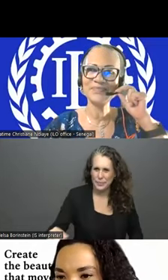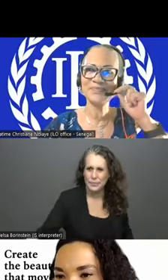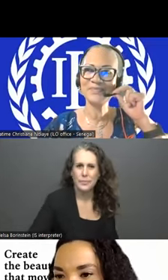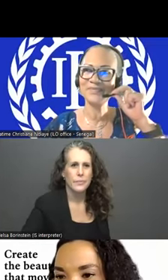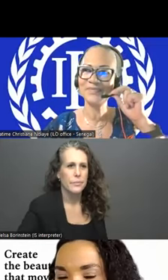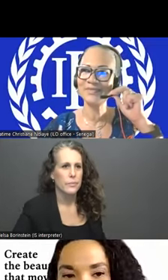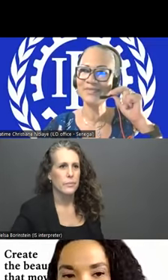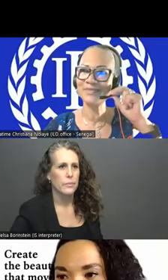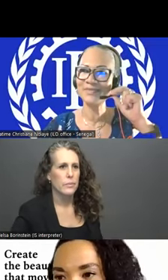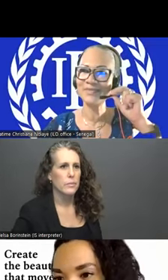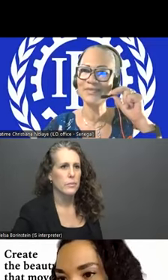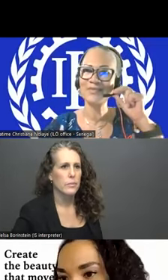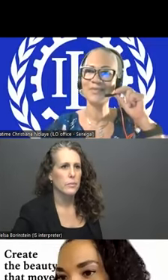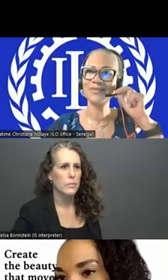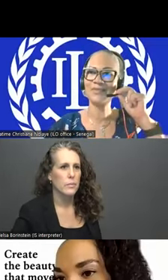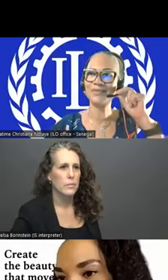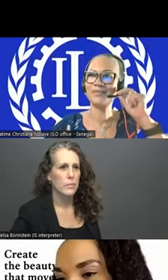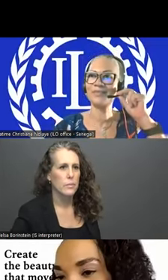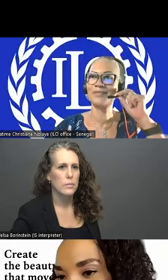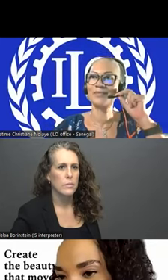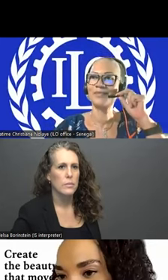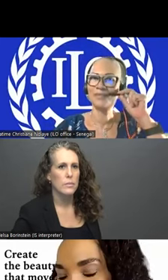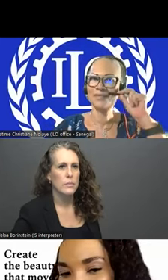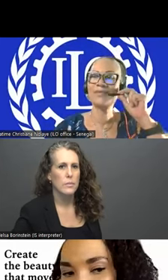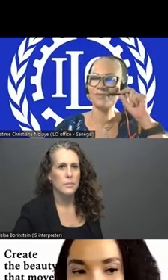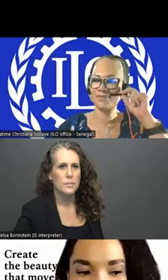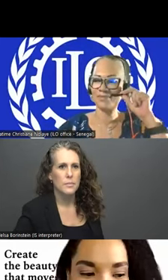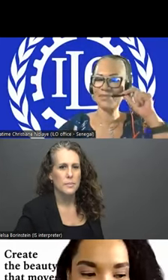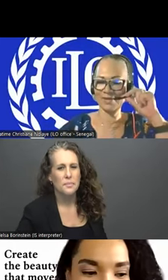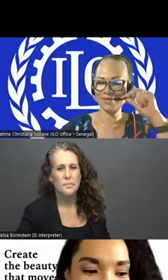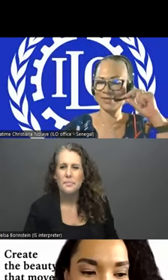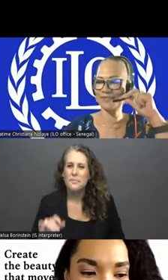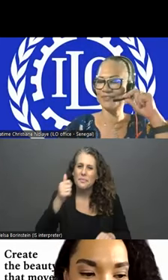10:54:14 Morning everybody I am Marys McKay I'm the Learning and Development Manager,